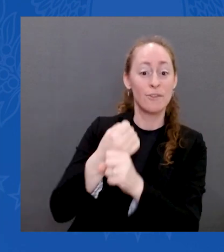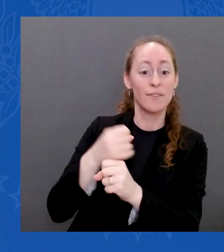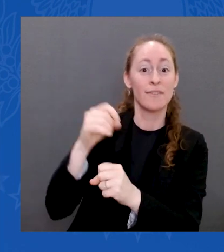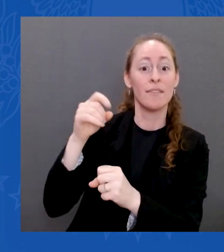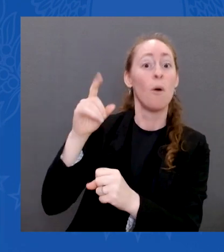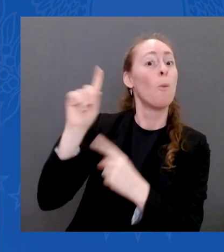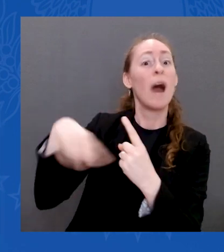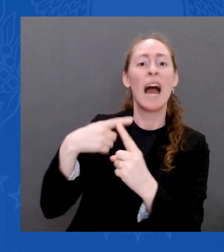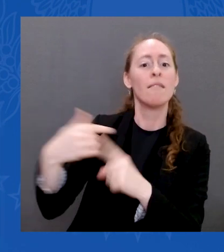Stand up.